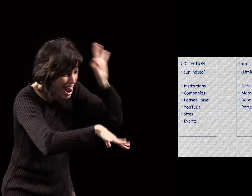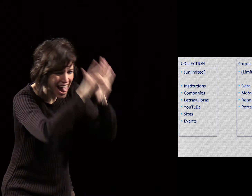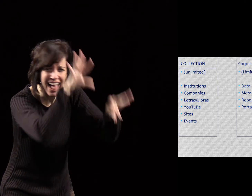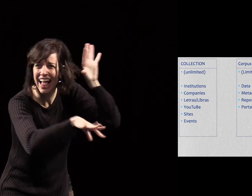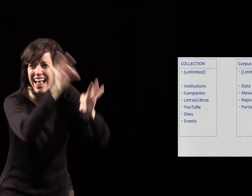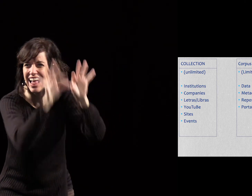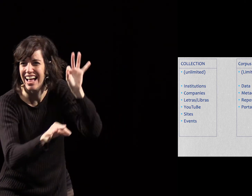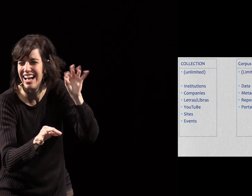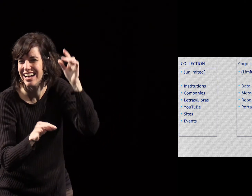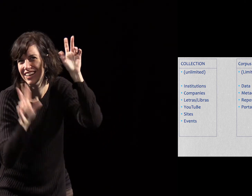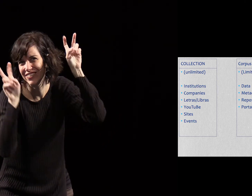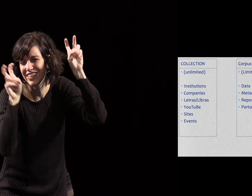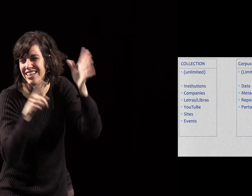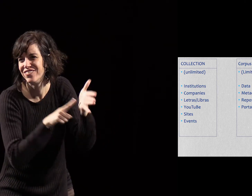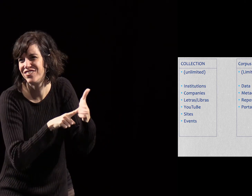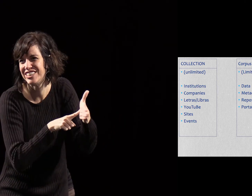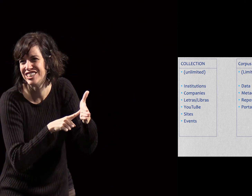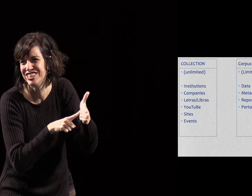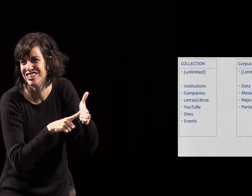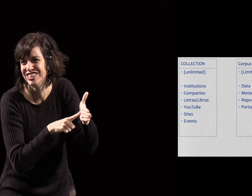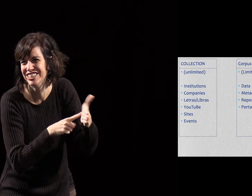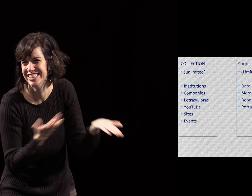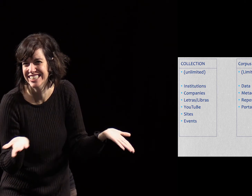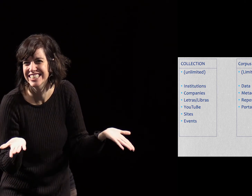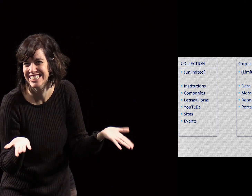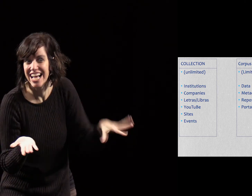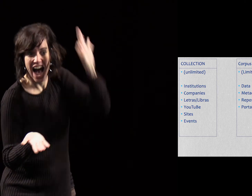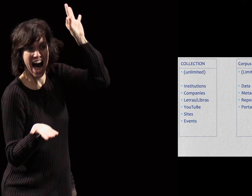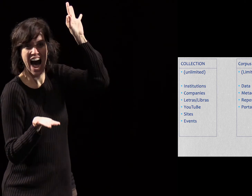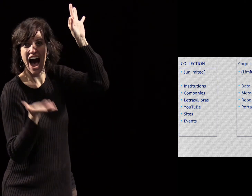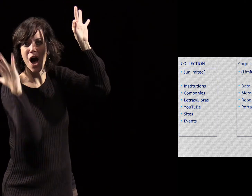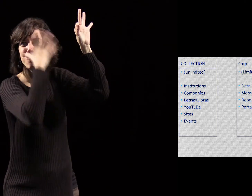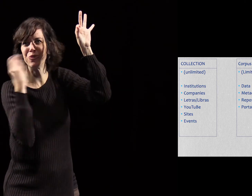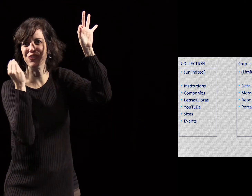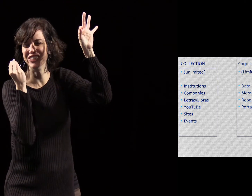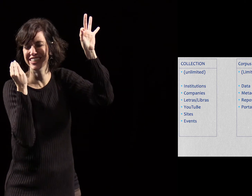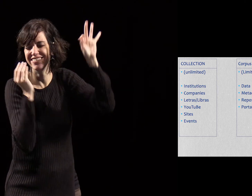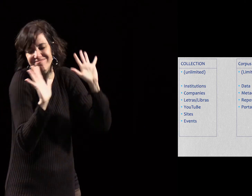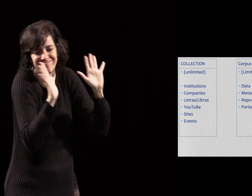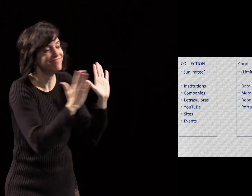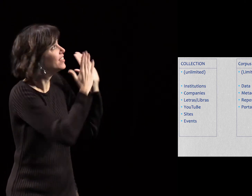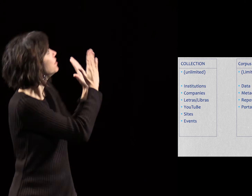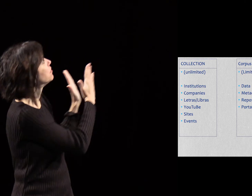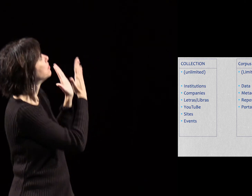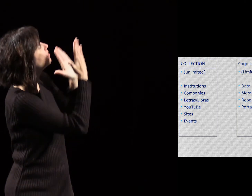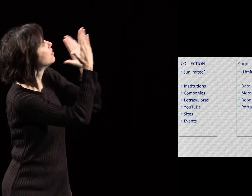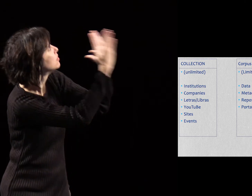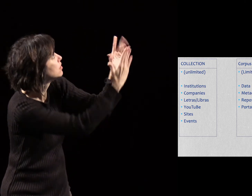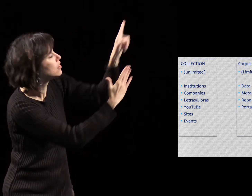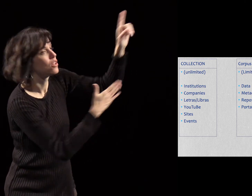You have so much to pick from, like with the fish example earlier. You can find one beautiful fish in that huge river.